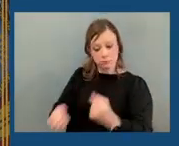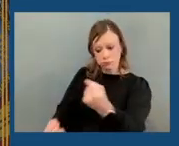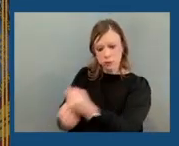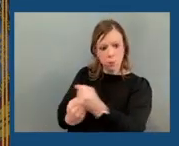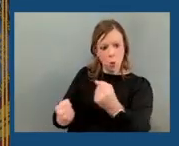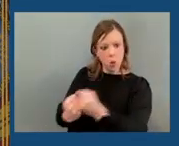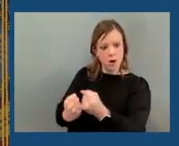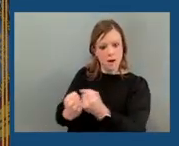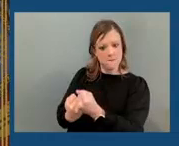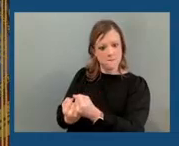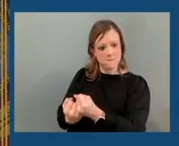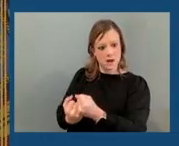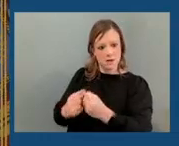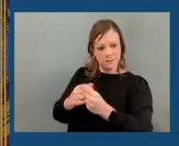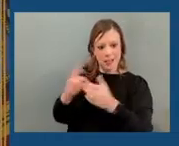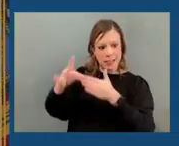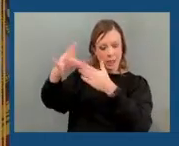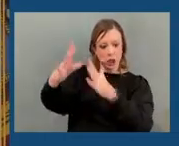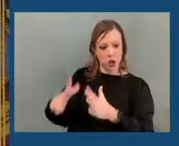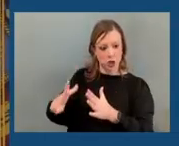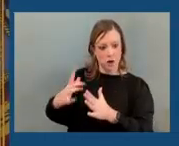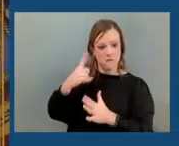for the men and women of the state police